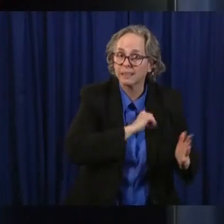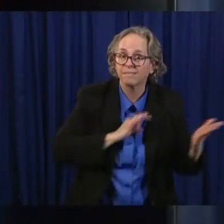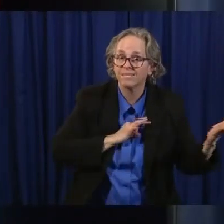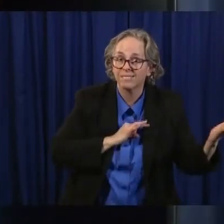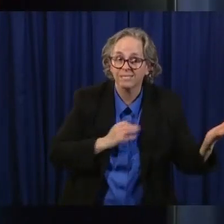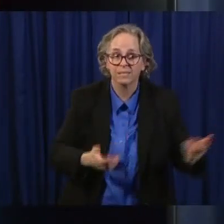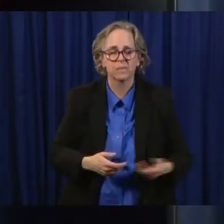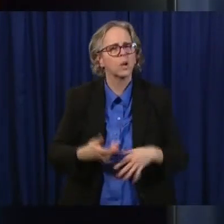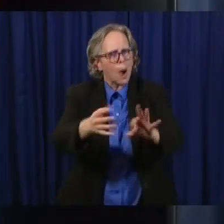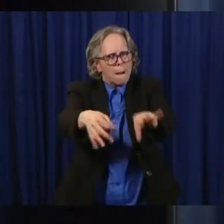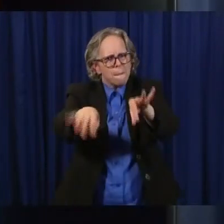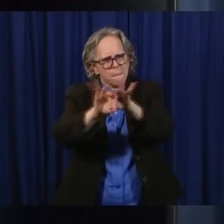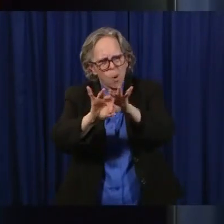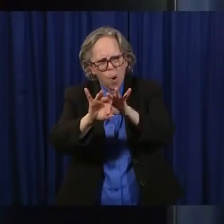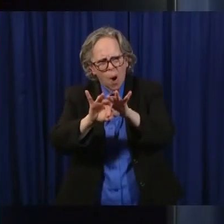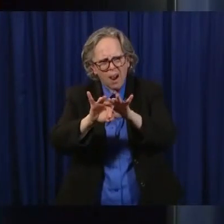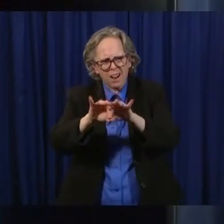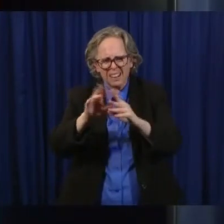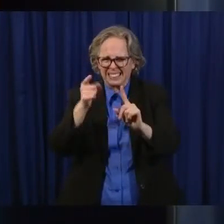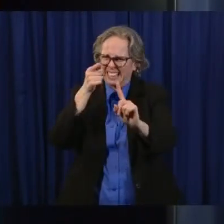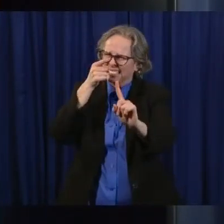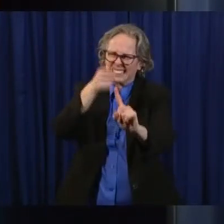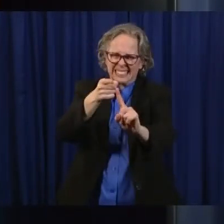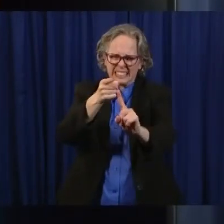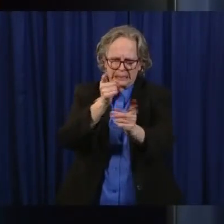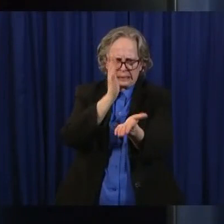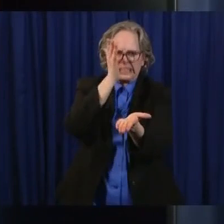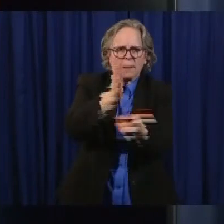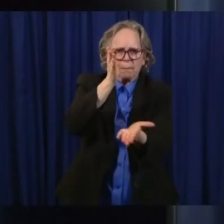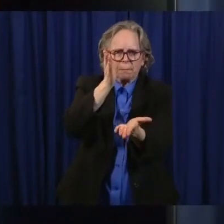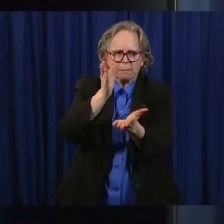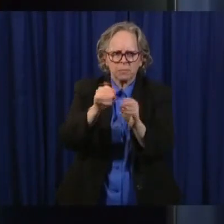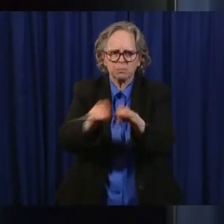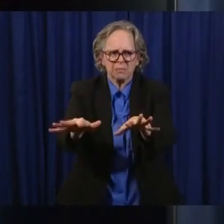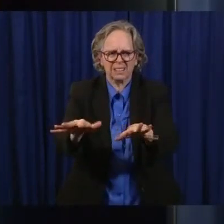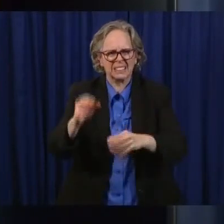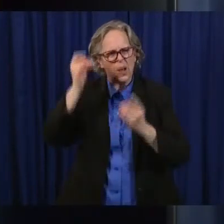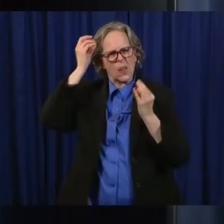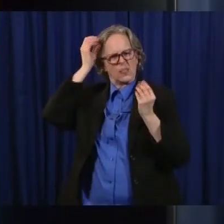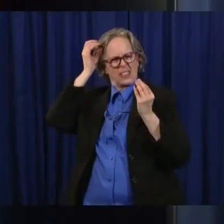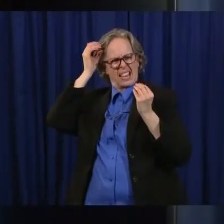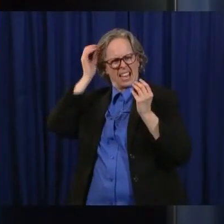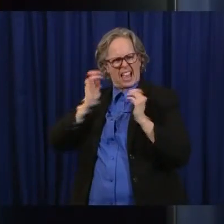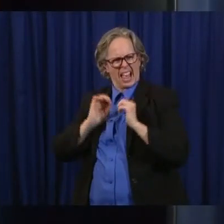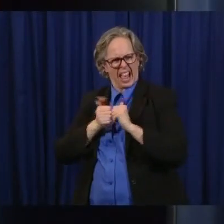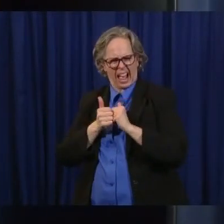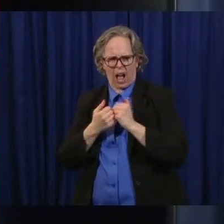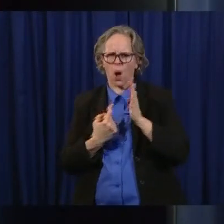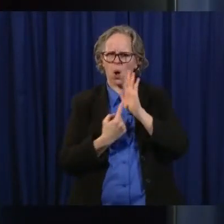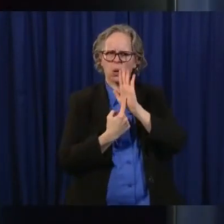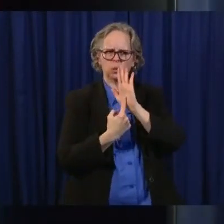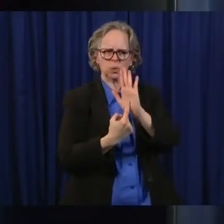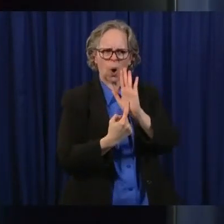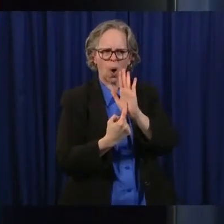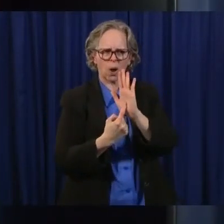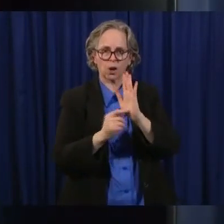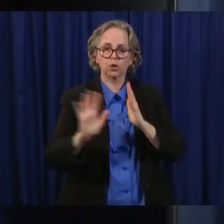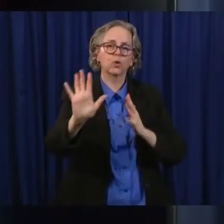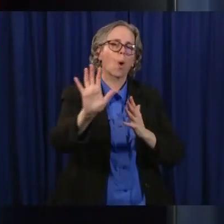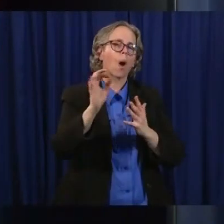AND USING OUR OWN AGENCY OF INFECTION CONTROL TO DO SO AND THEN ALSO THE BUSINESS OWNER AND OPERATOR BEING ABLE TO PROTECT US AND THEIR STAFF AT THE SAME TIME. SO IT'S REALLY IMPORTANT. THAT IS WHAT WE ARE TRYING TO